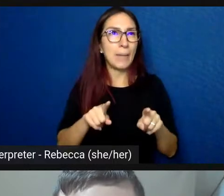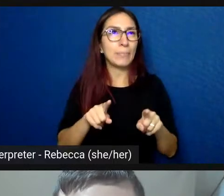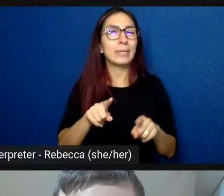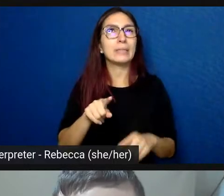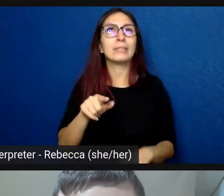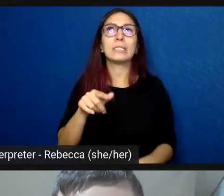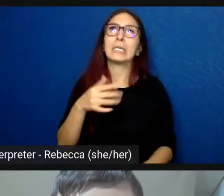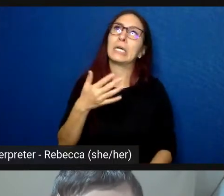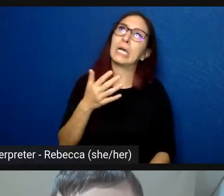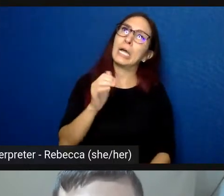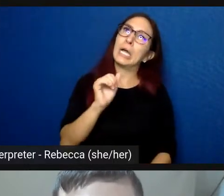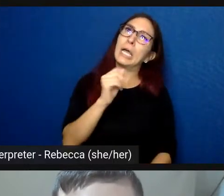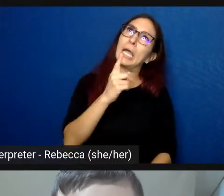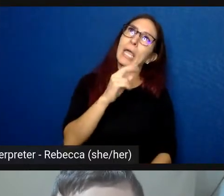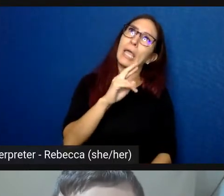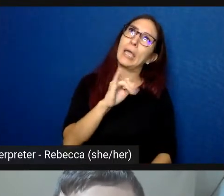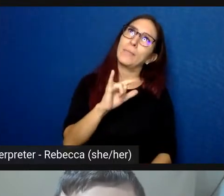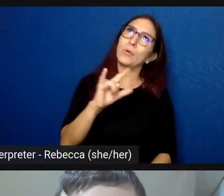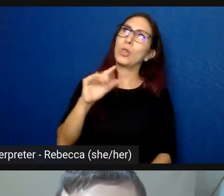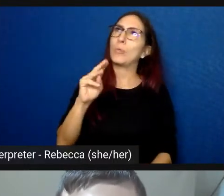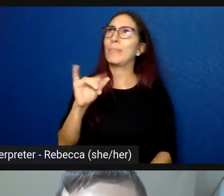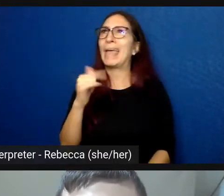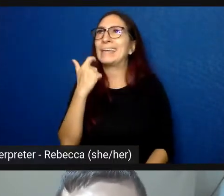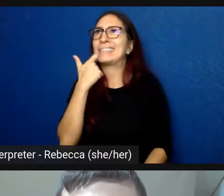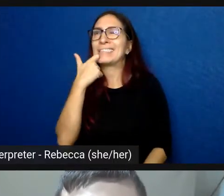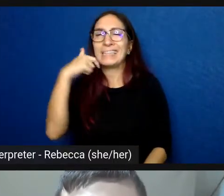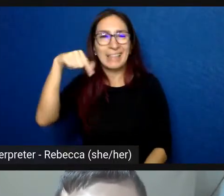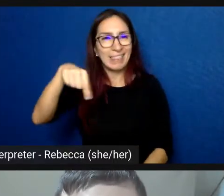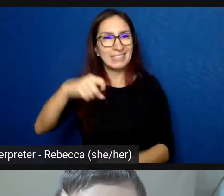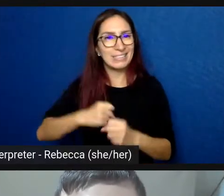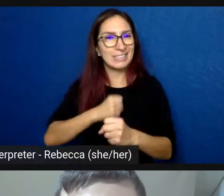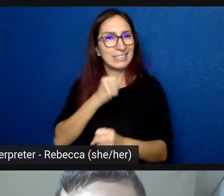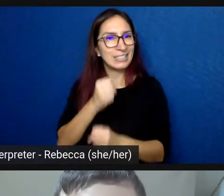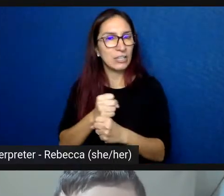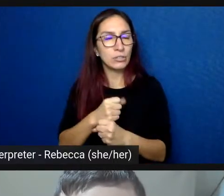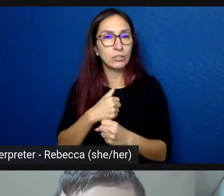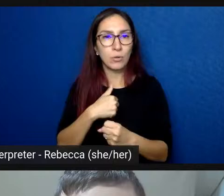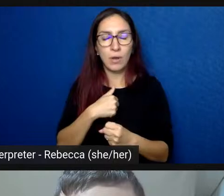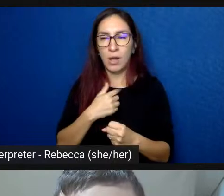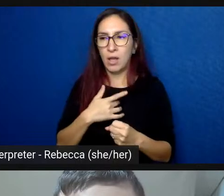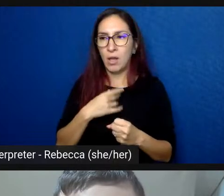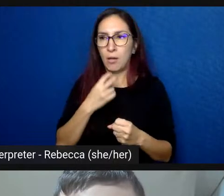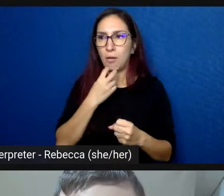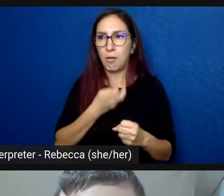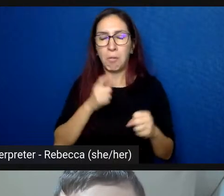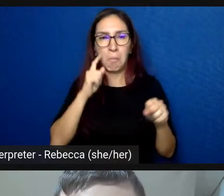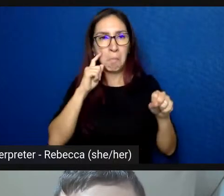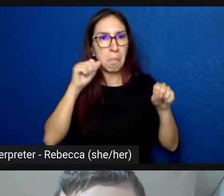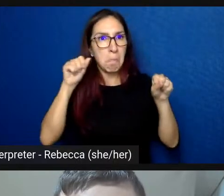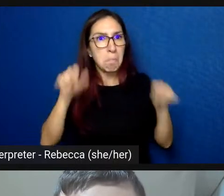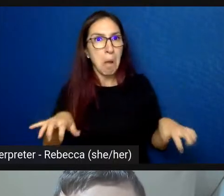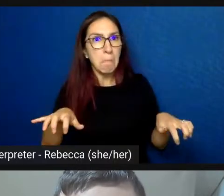since I started being part of the accessibility community which happened on May or April of